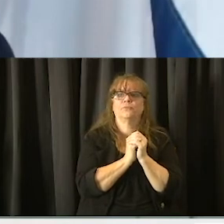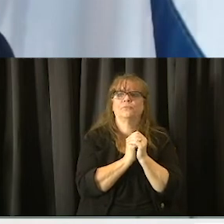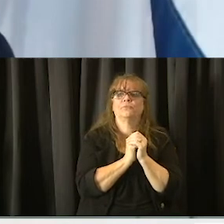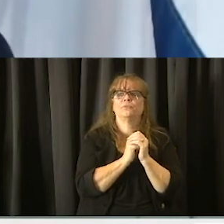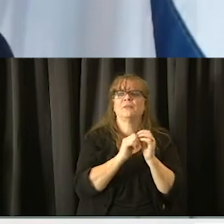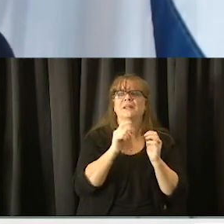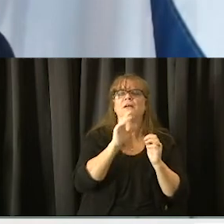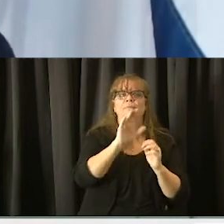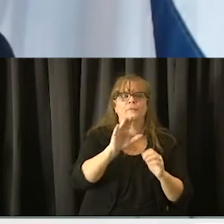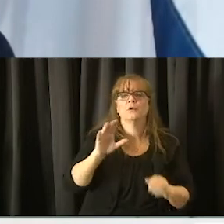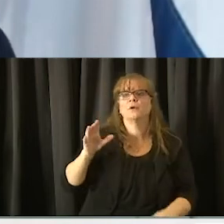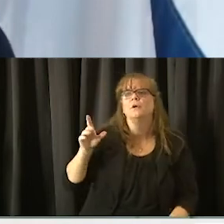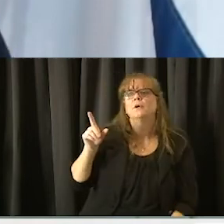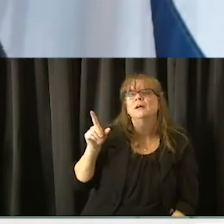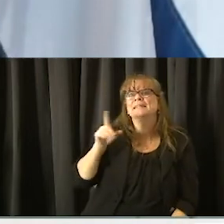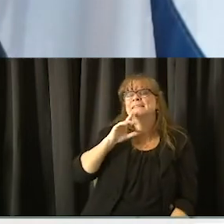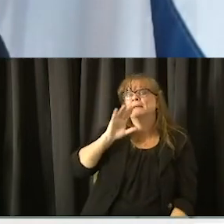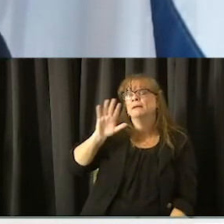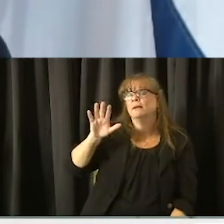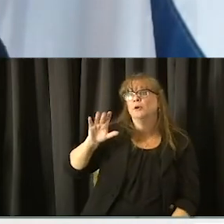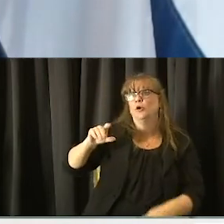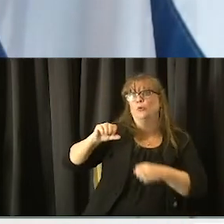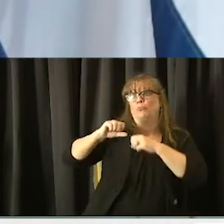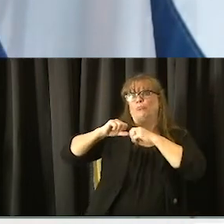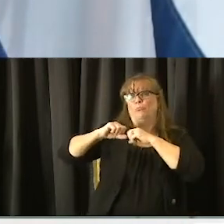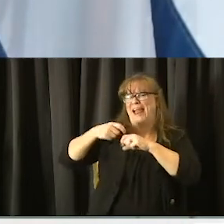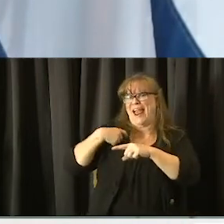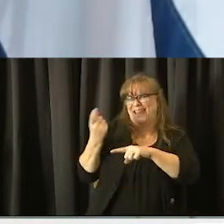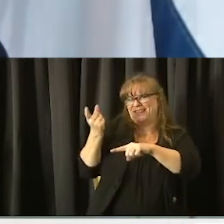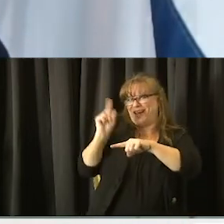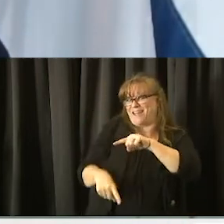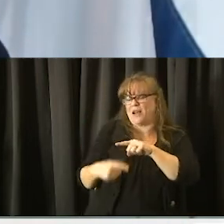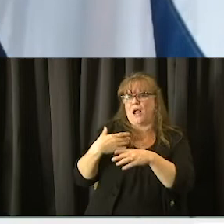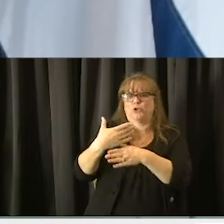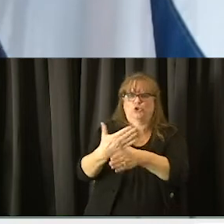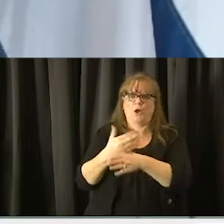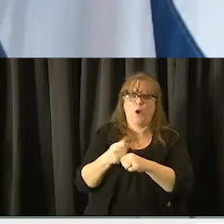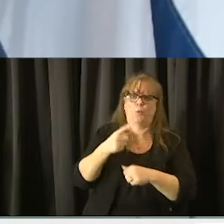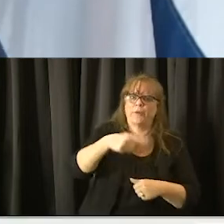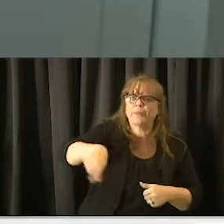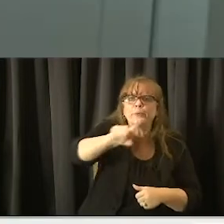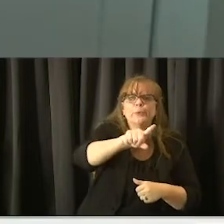so uh dr hurley on the first one yeah so at this point to protect